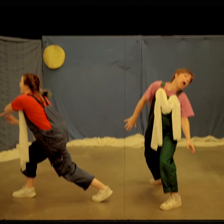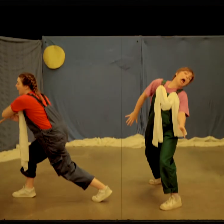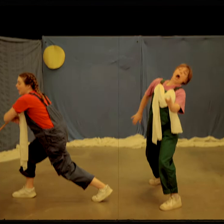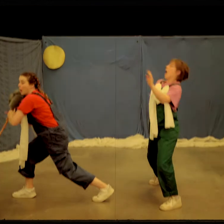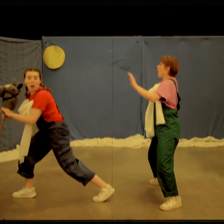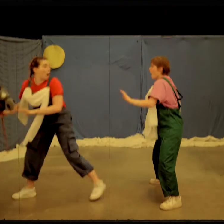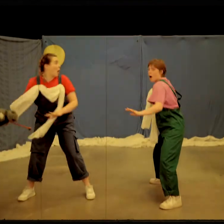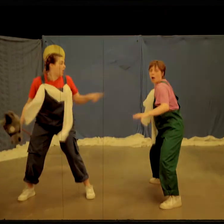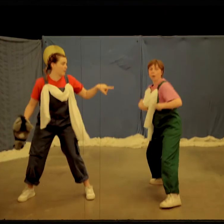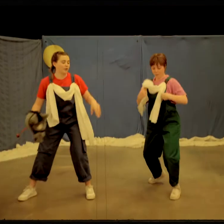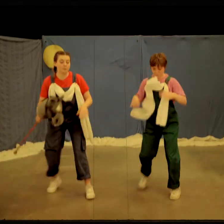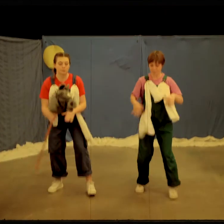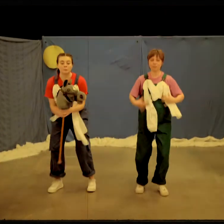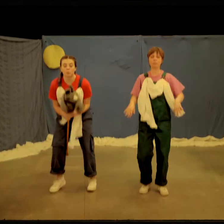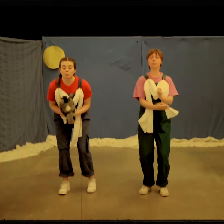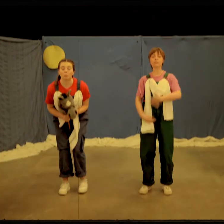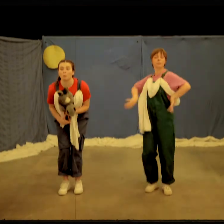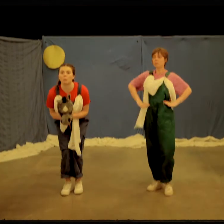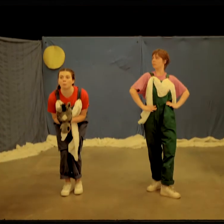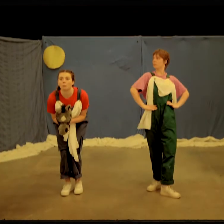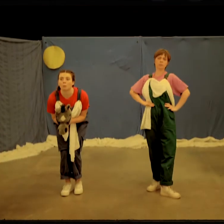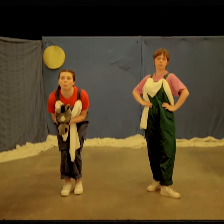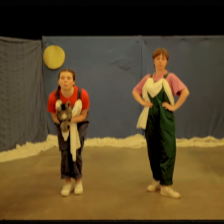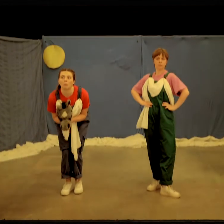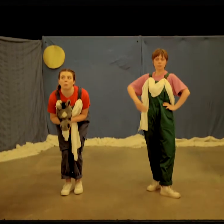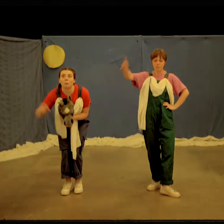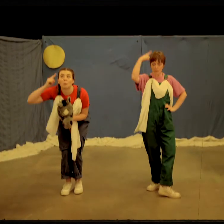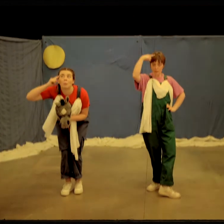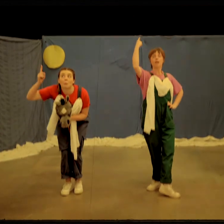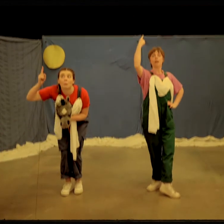Until Odie, our hero, had a wonderful plan.